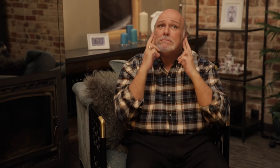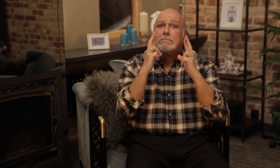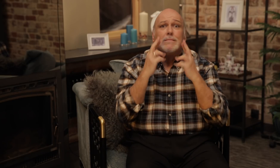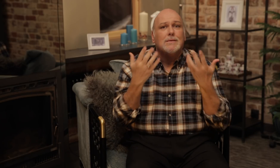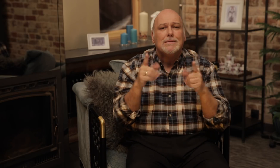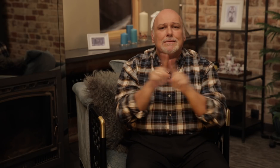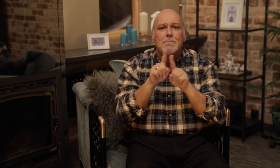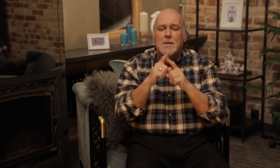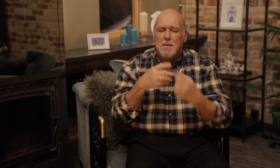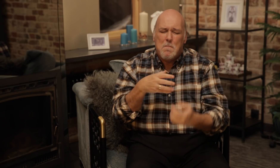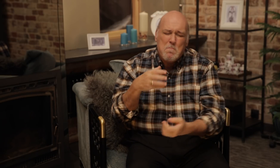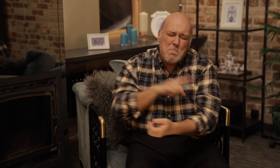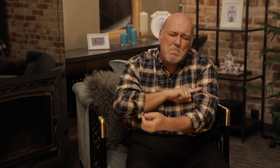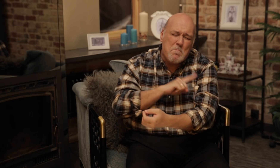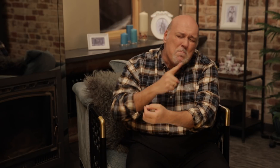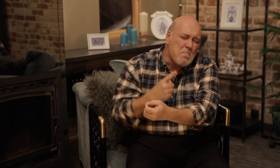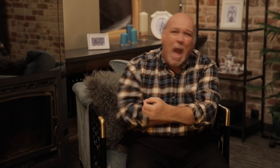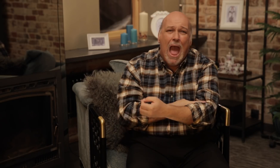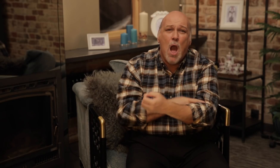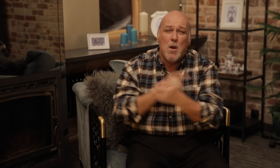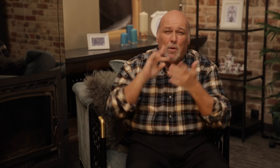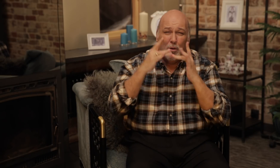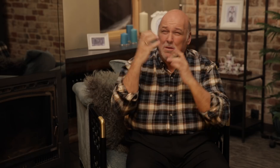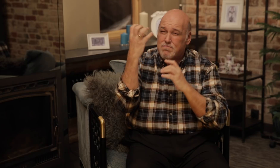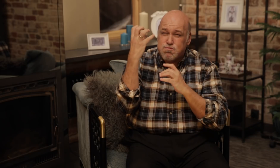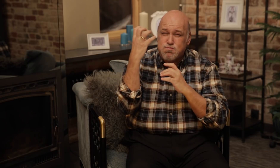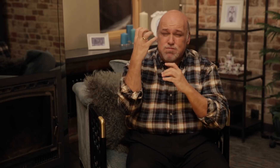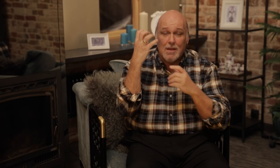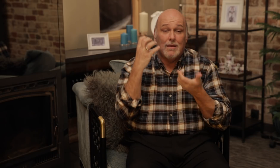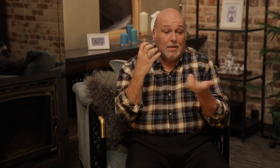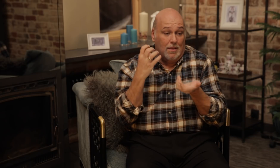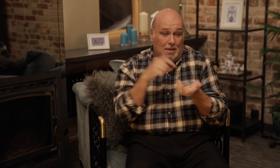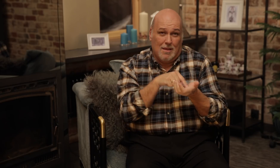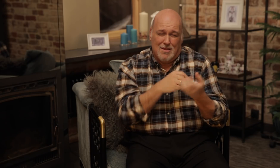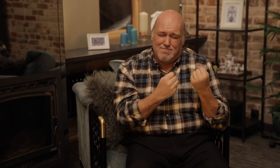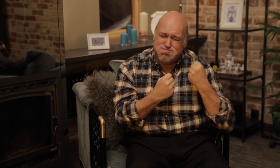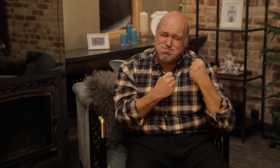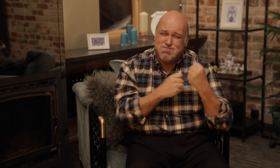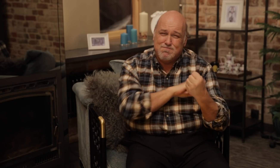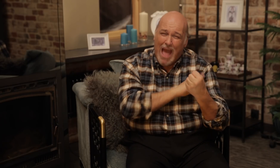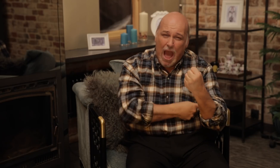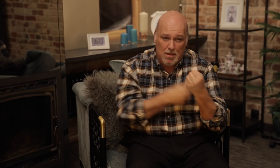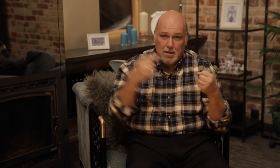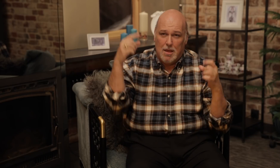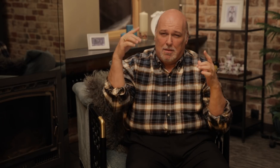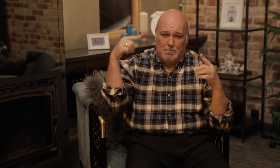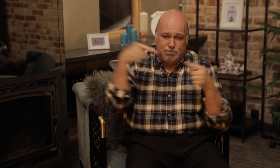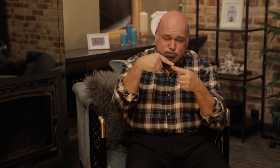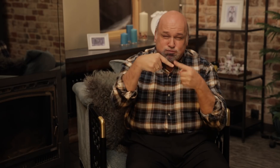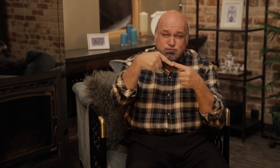I always hope for high-speed internet connectivity